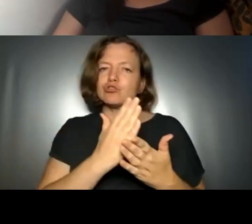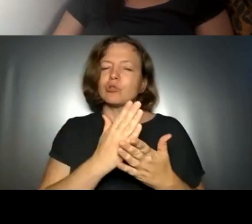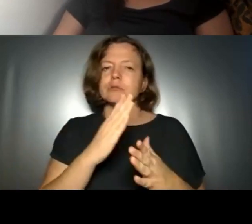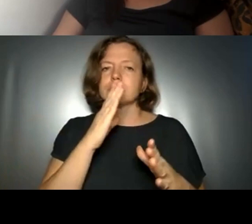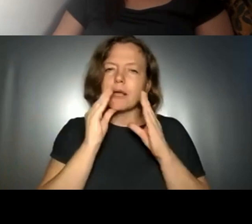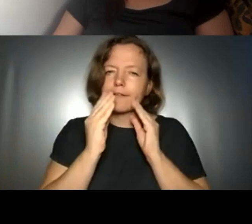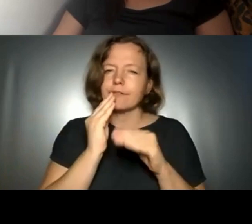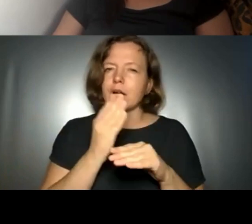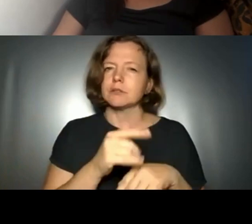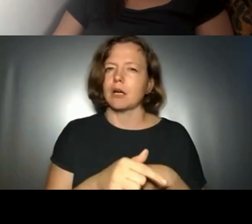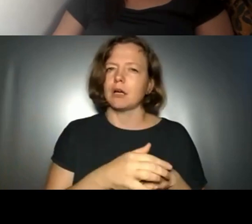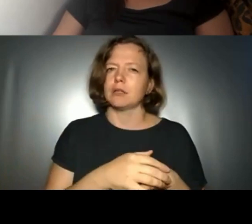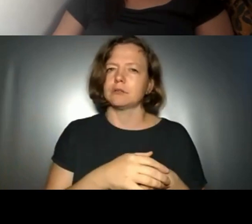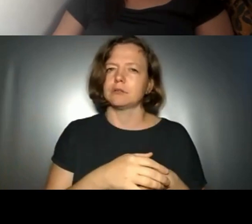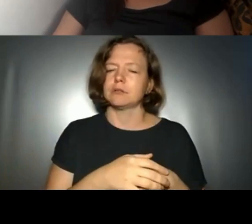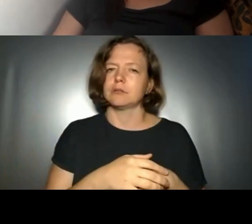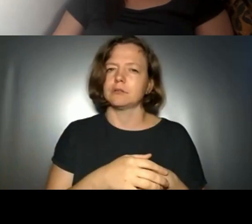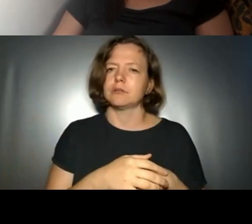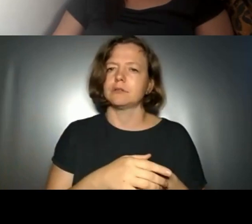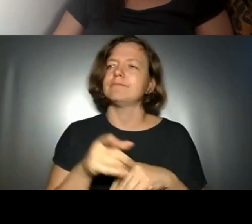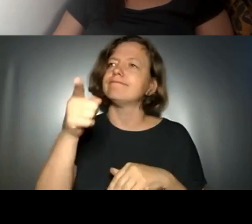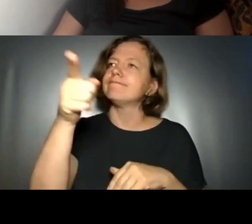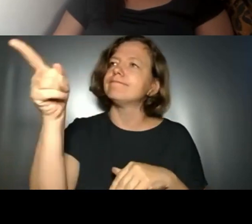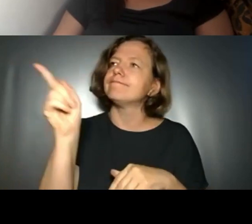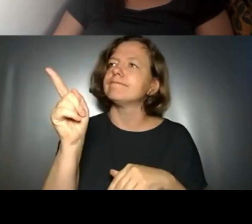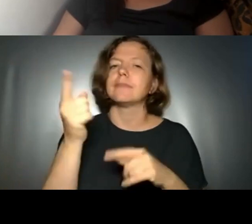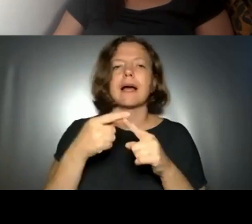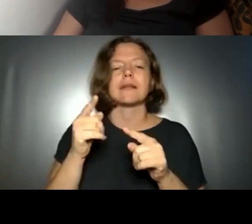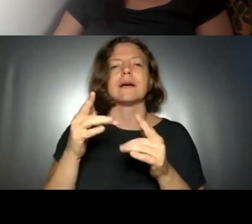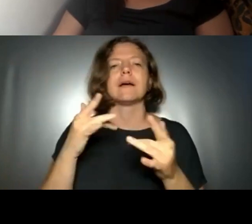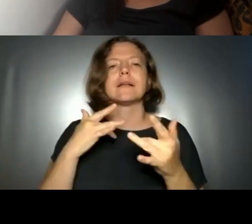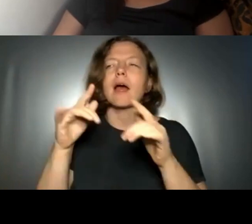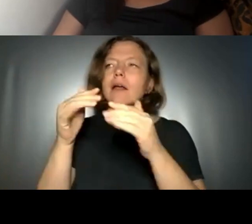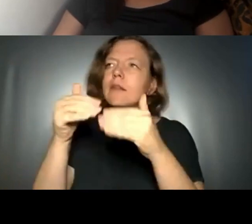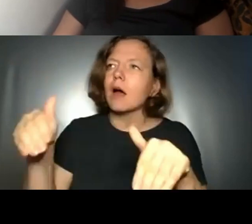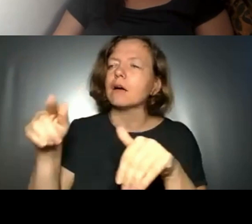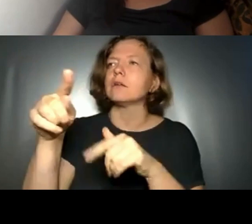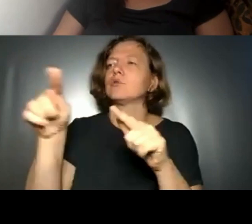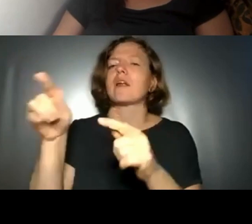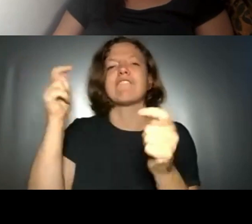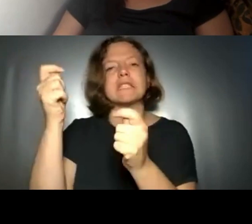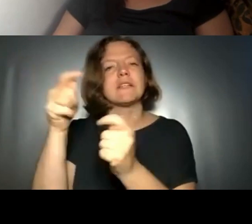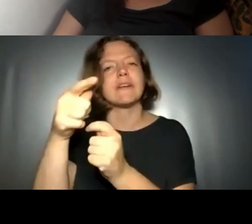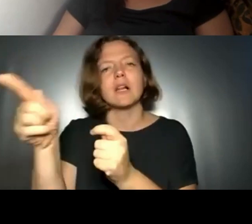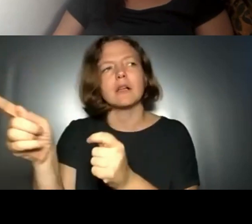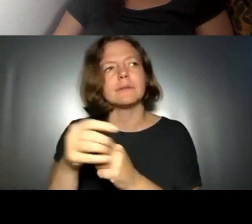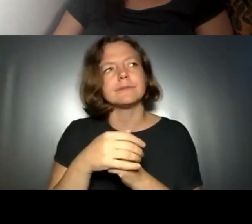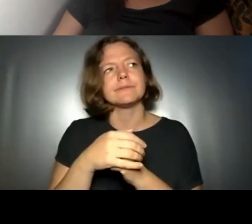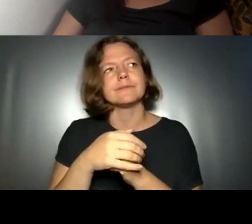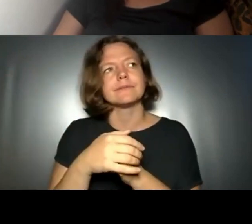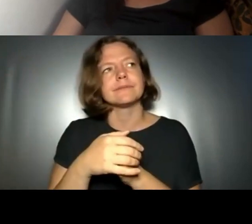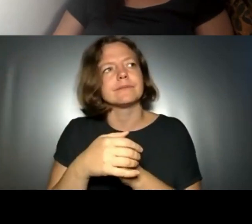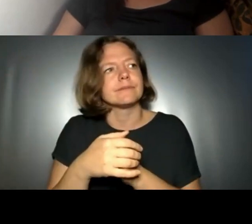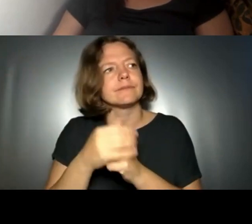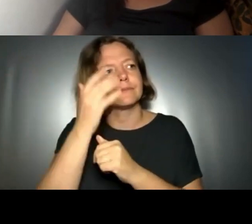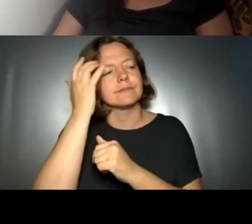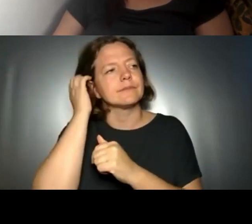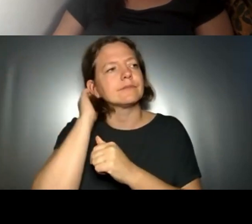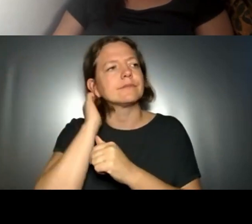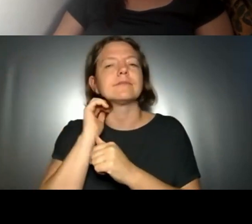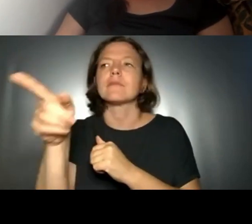that these theaters or festivals with their ableist structures can't account for or won't account for yet.